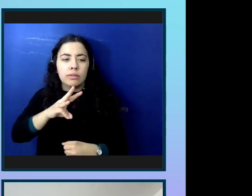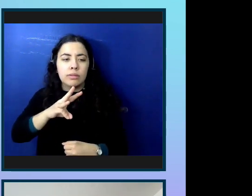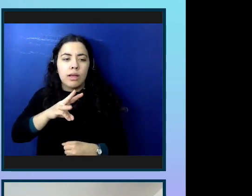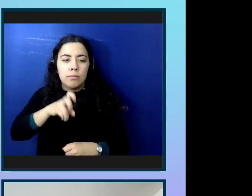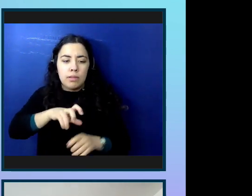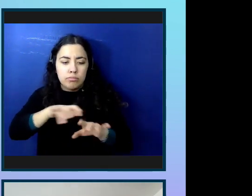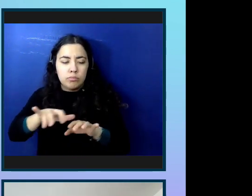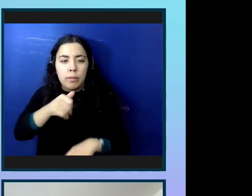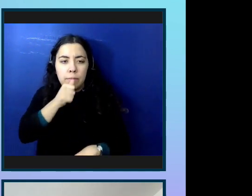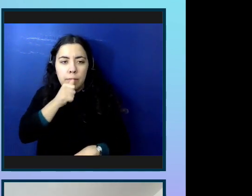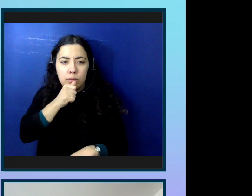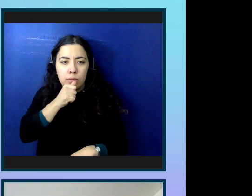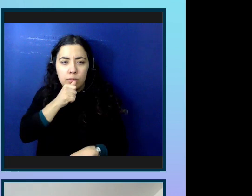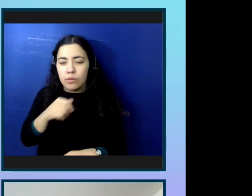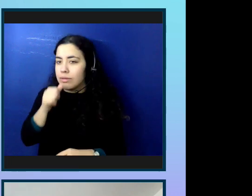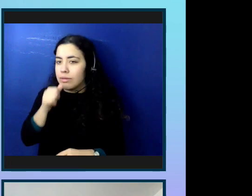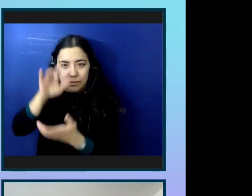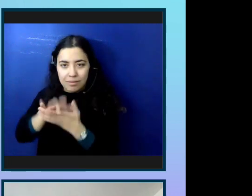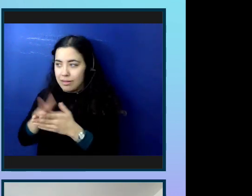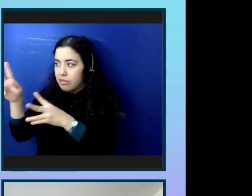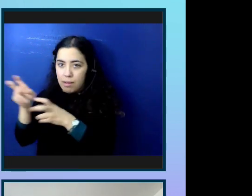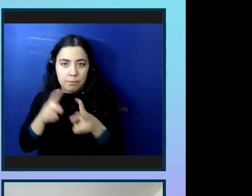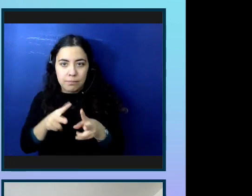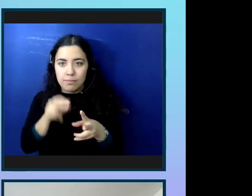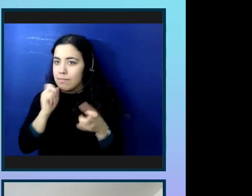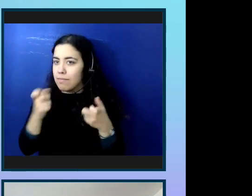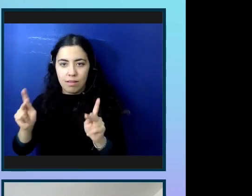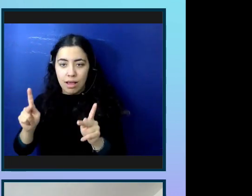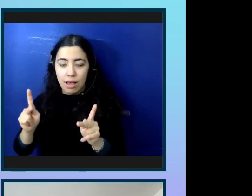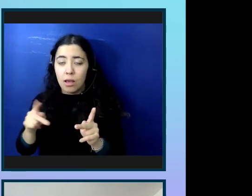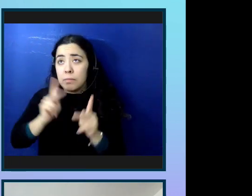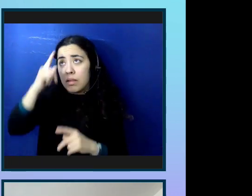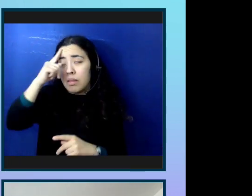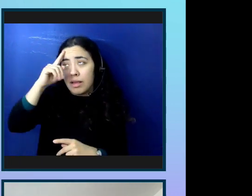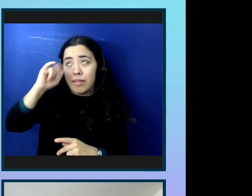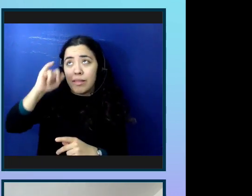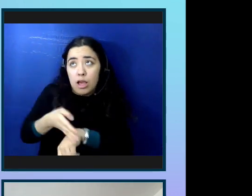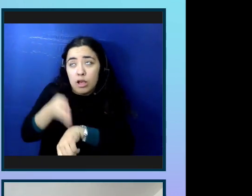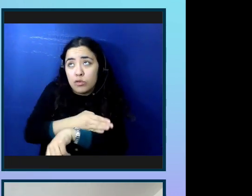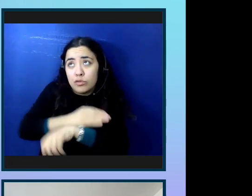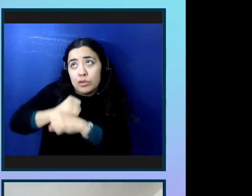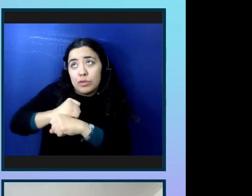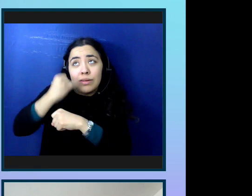in the misguided belief that this improves security, but what this actually does is increase the cognitive load